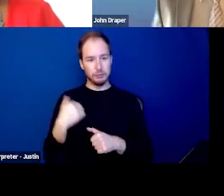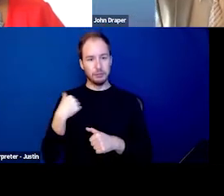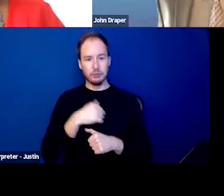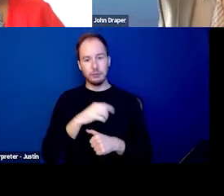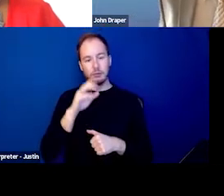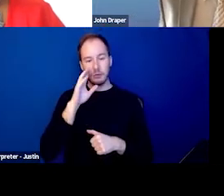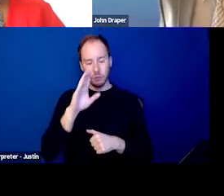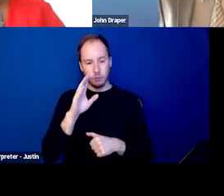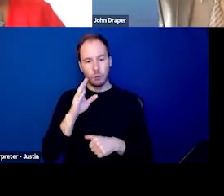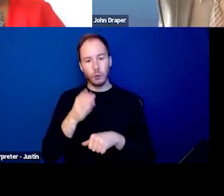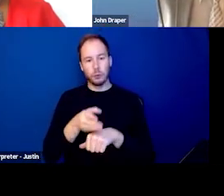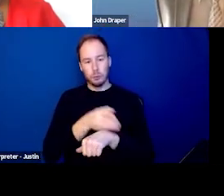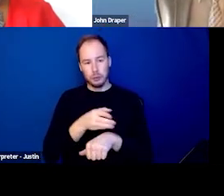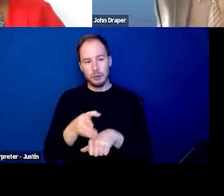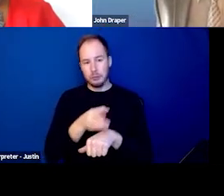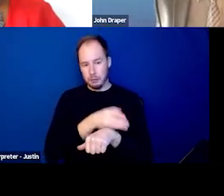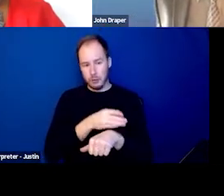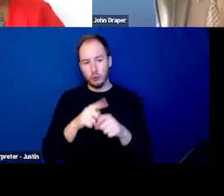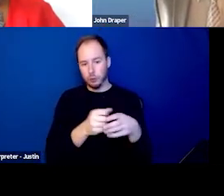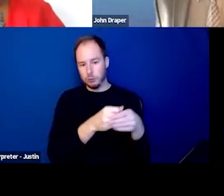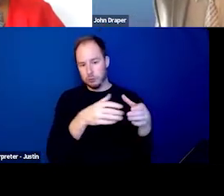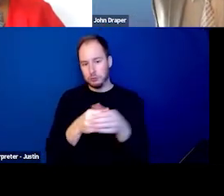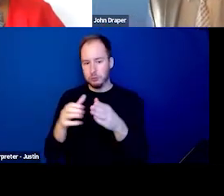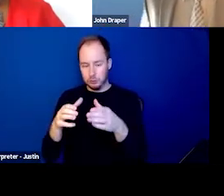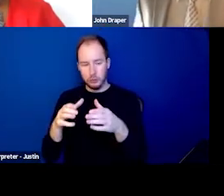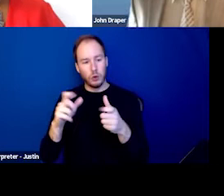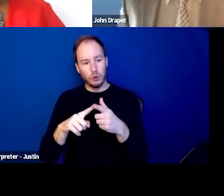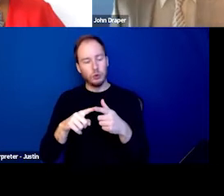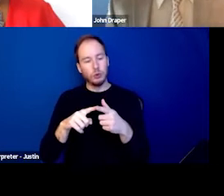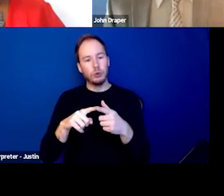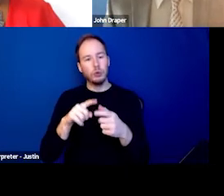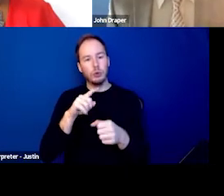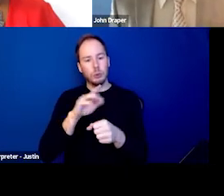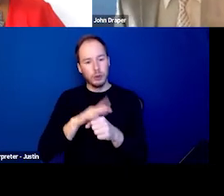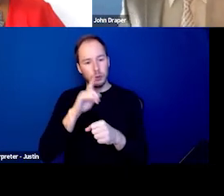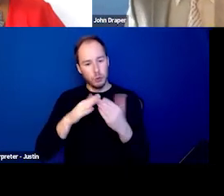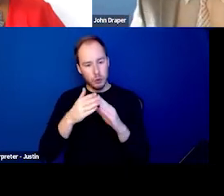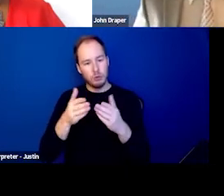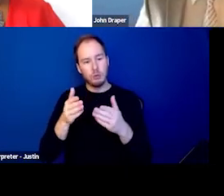that are out there and going to help to create a community of practice of mobile crisis services. We're working with a couple of researchers